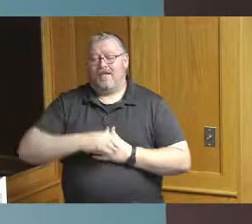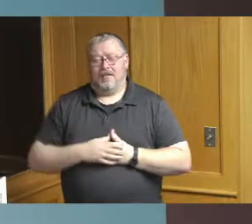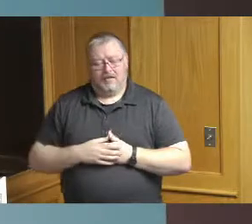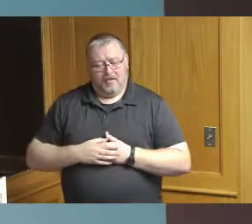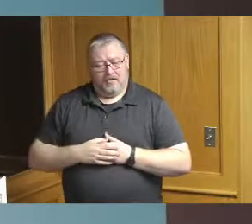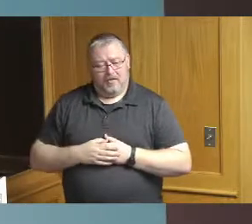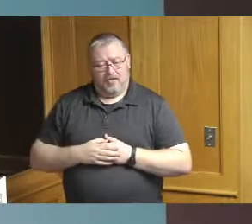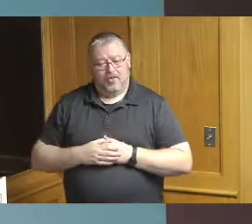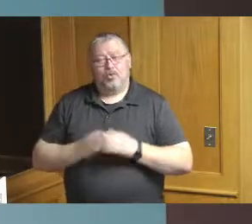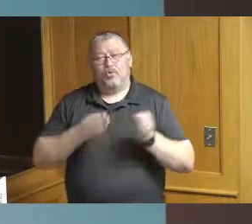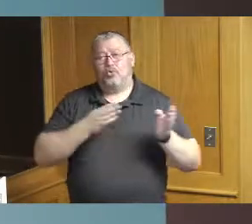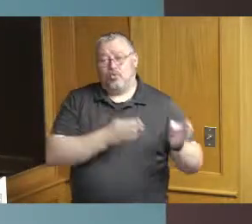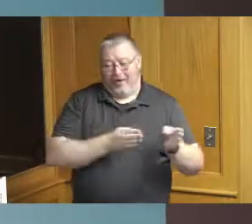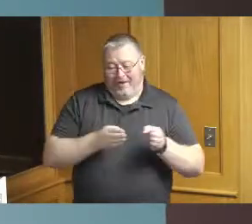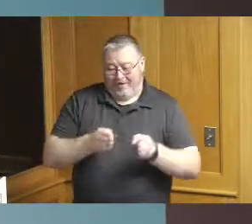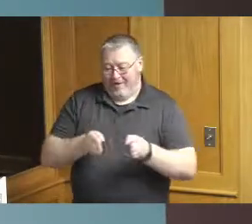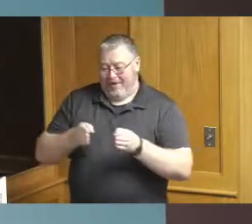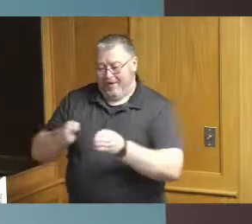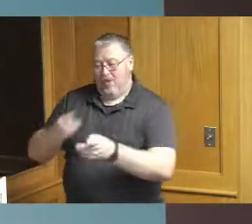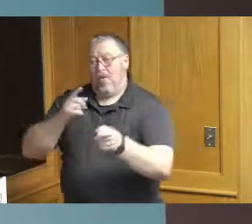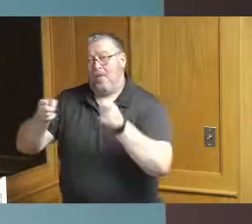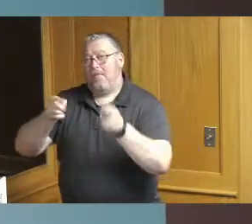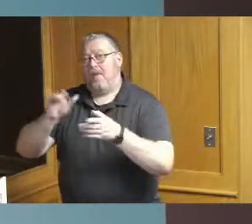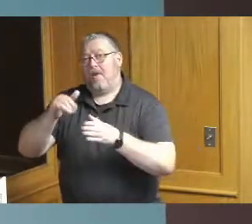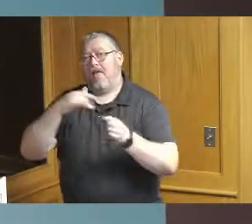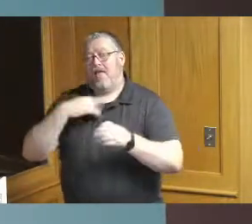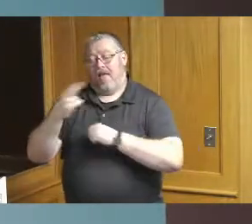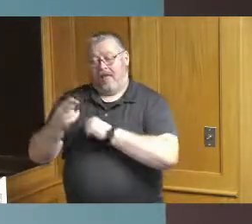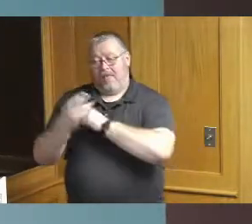streets are managed by the Hamilton County planning and development they keep to up to